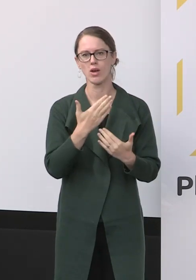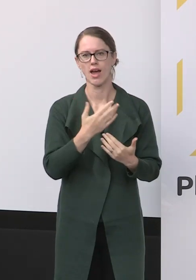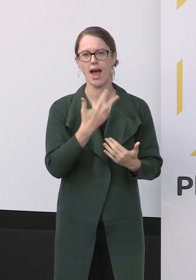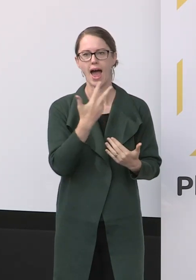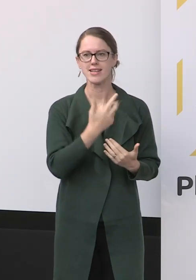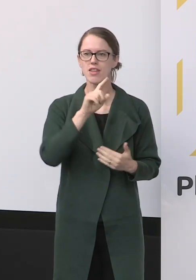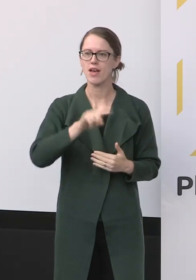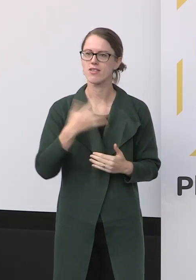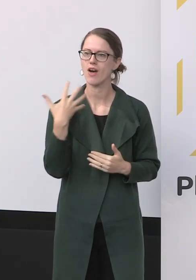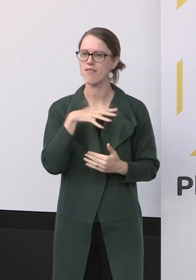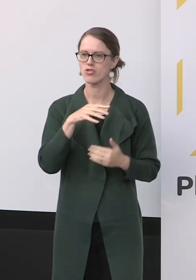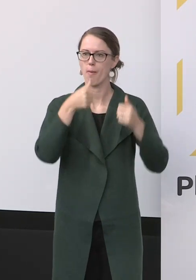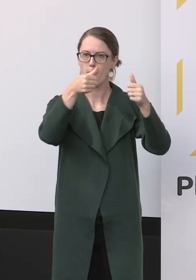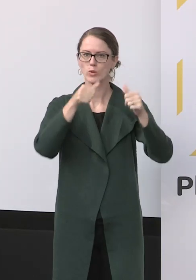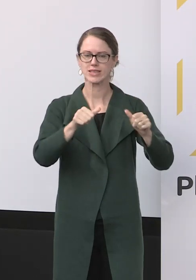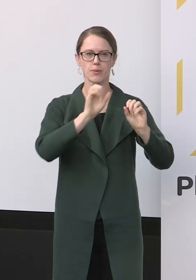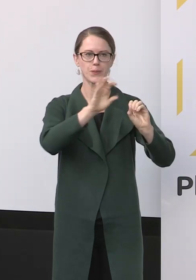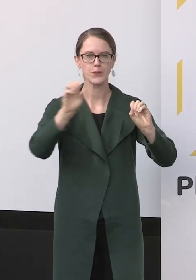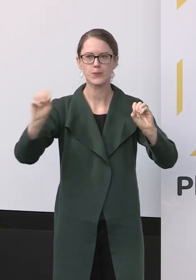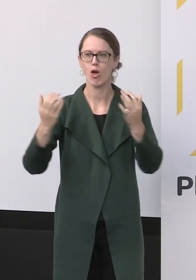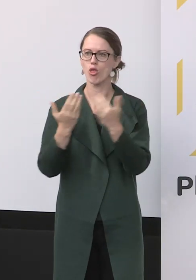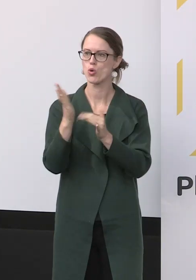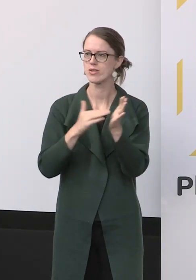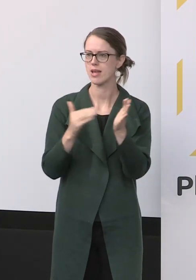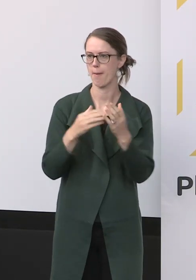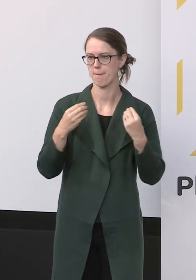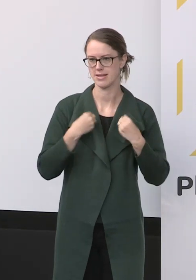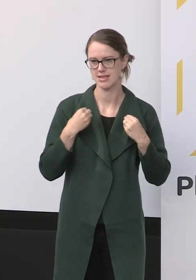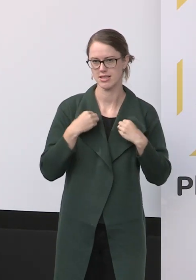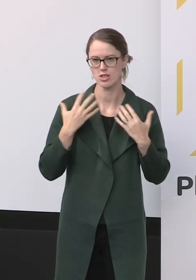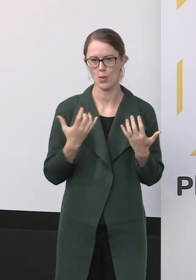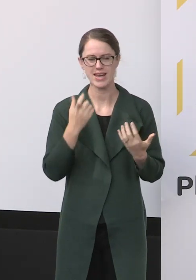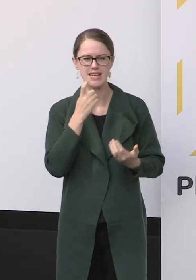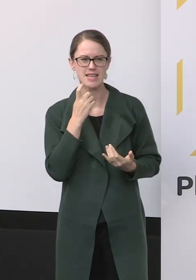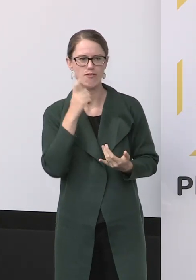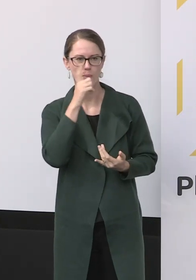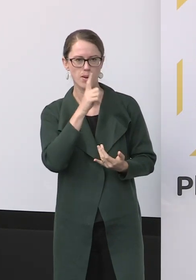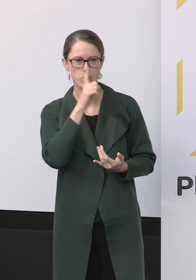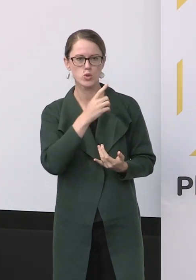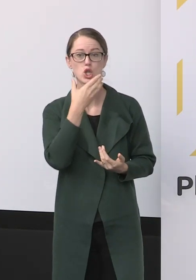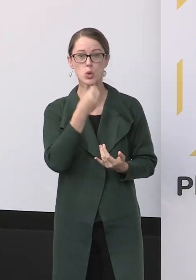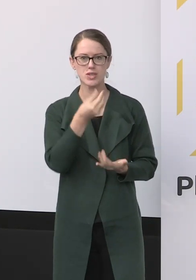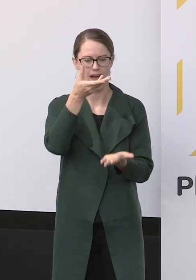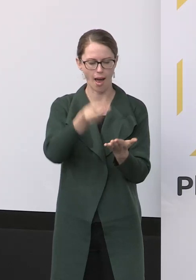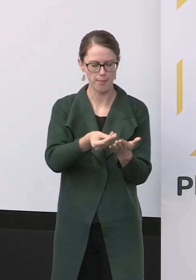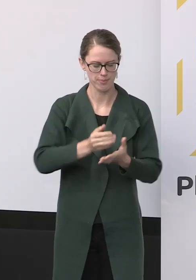for a New Zealand business